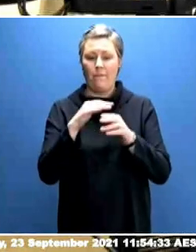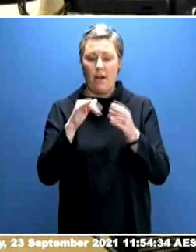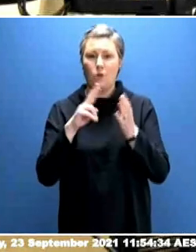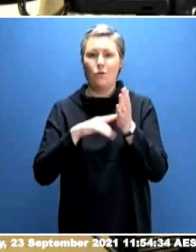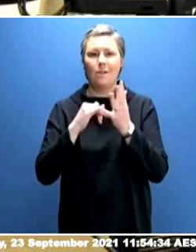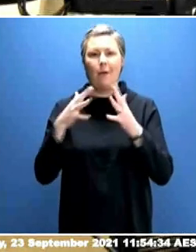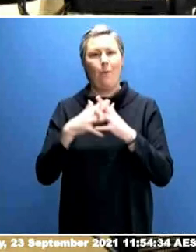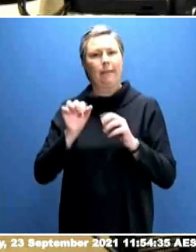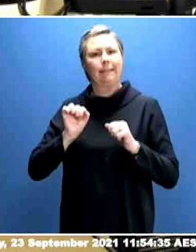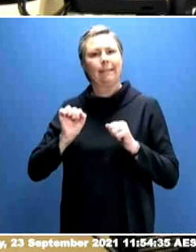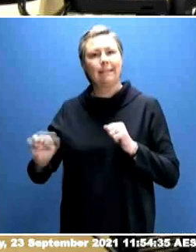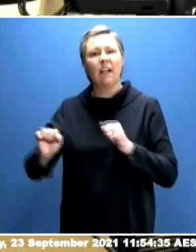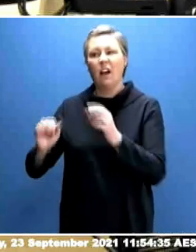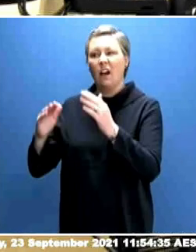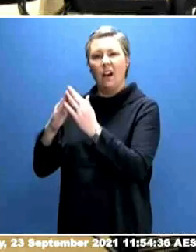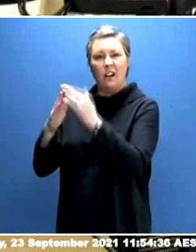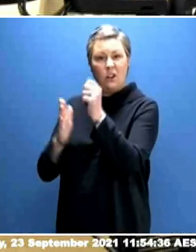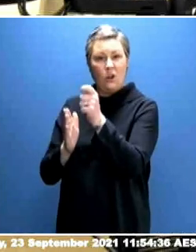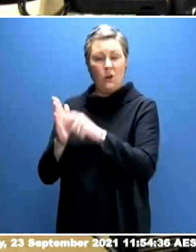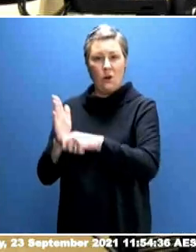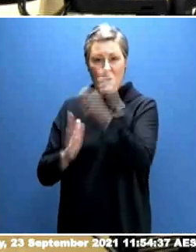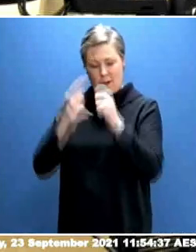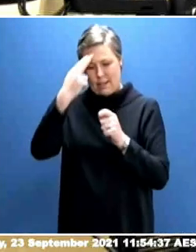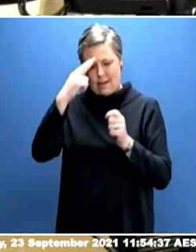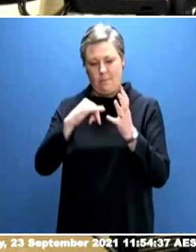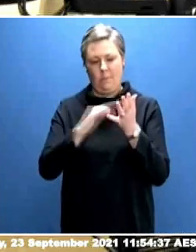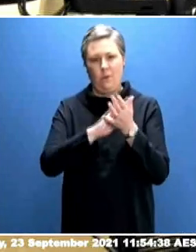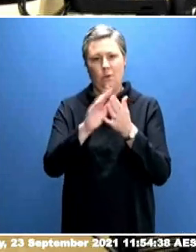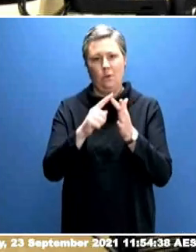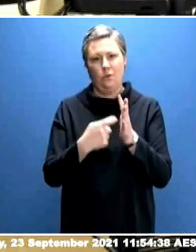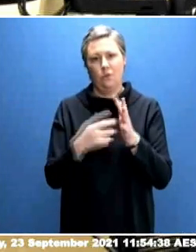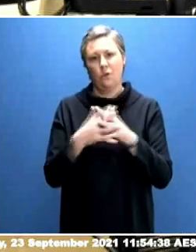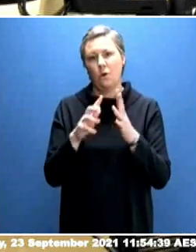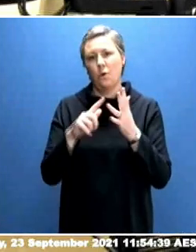and Sherwood House facility in NSW and speaks about her experiences